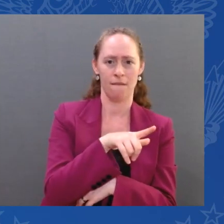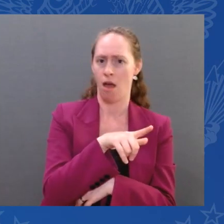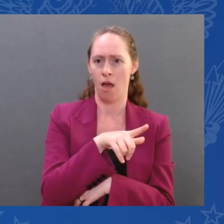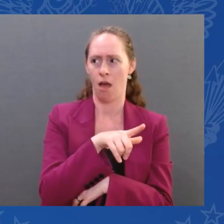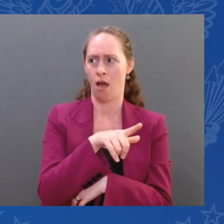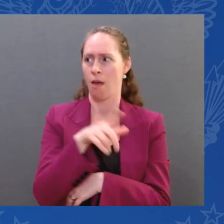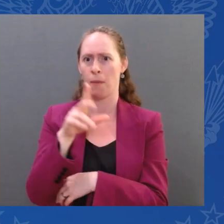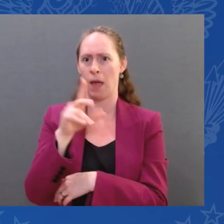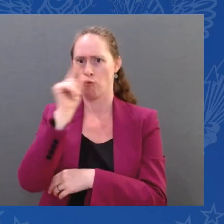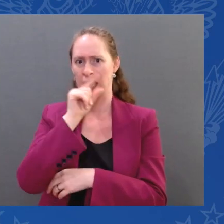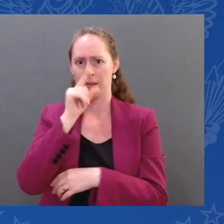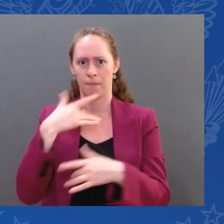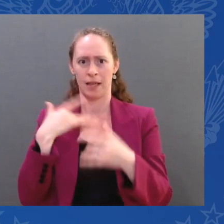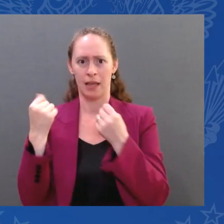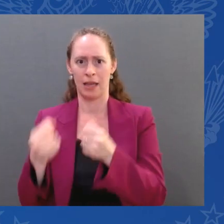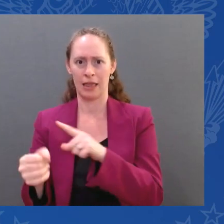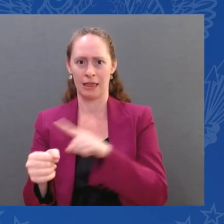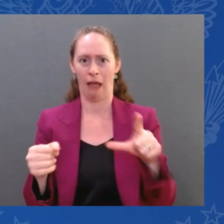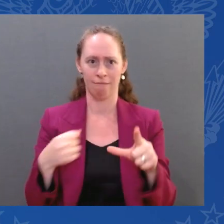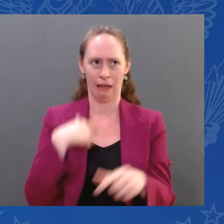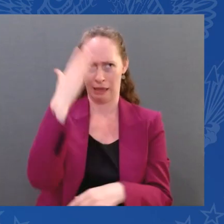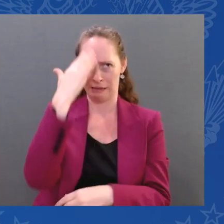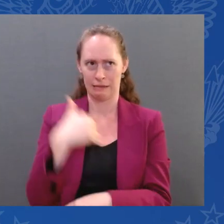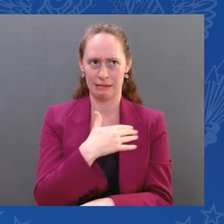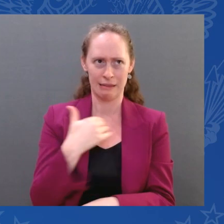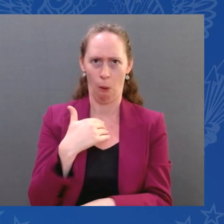your leadership of the Greek Orthodox Archdiocese of America